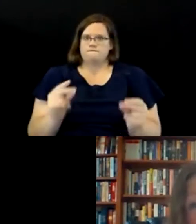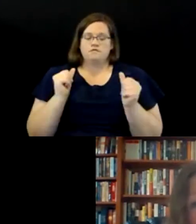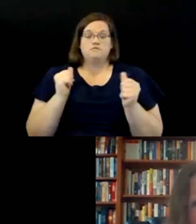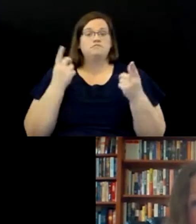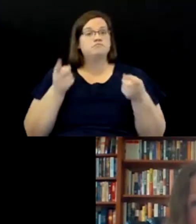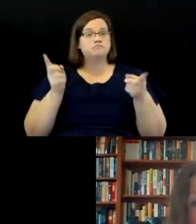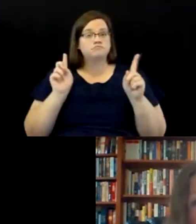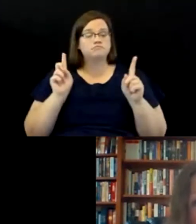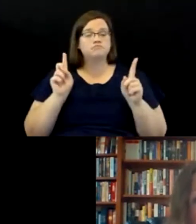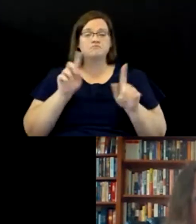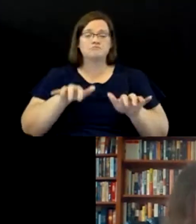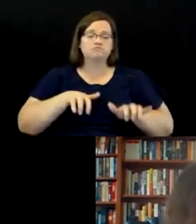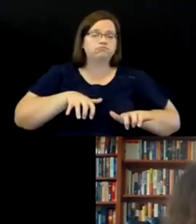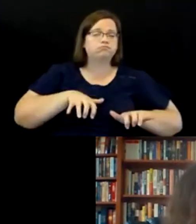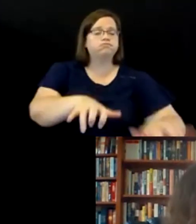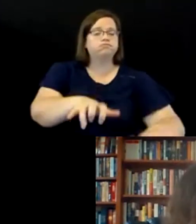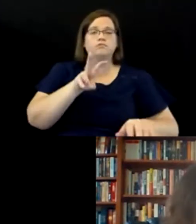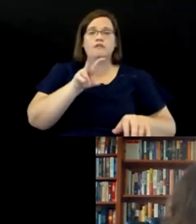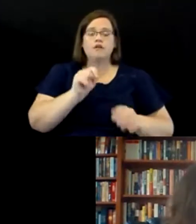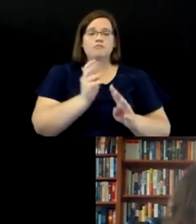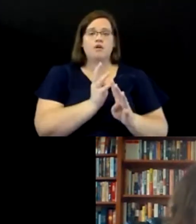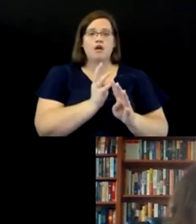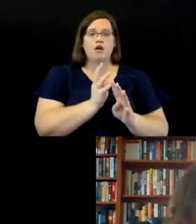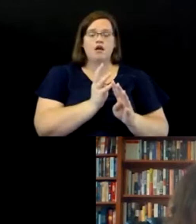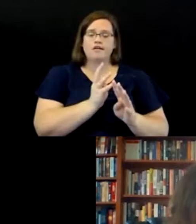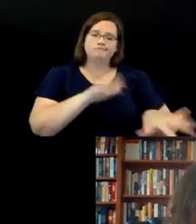of Vermonters have stepped up to staff hundreds of clinics statewide, and as